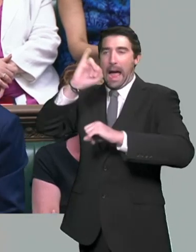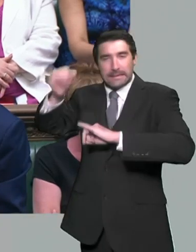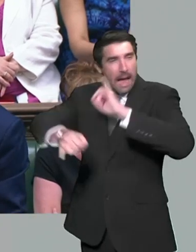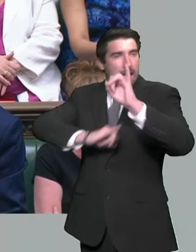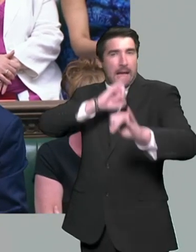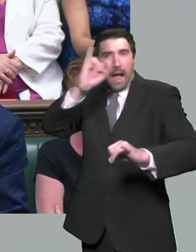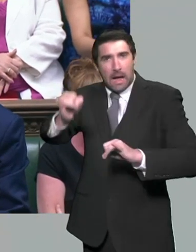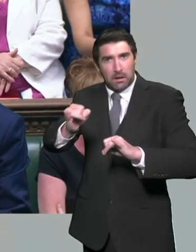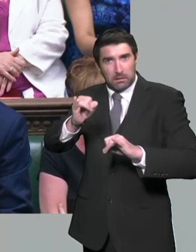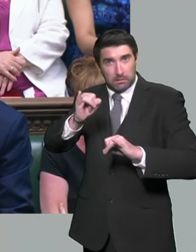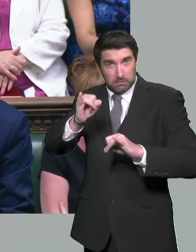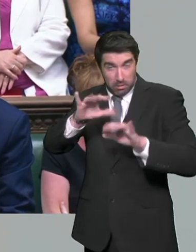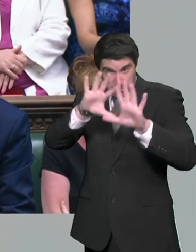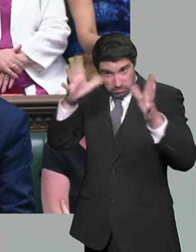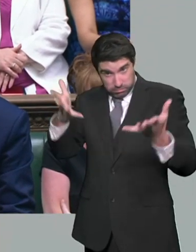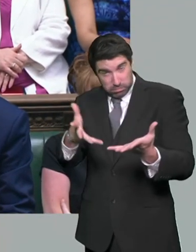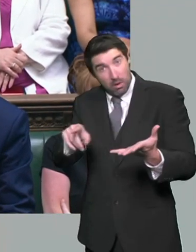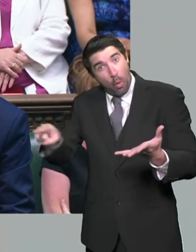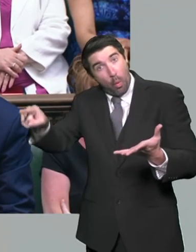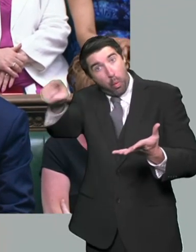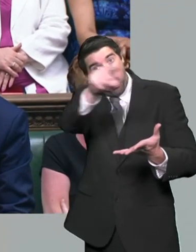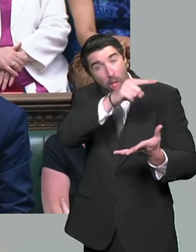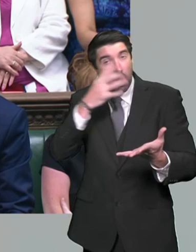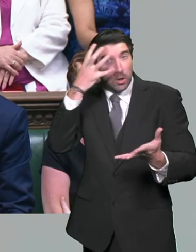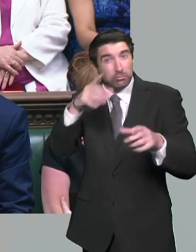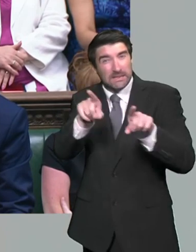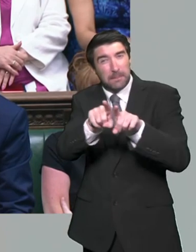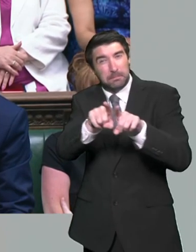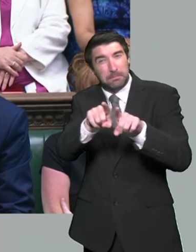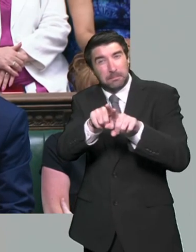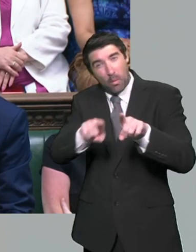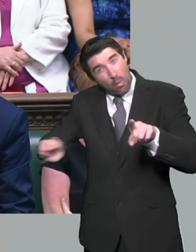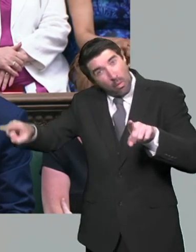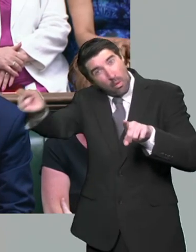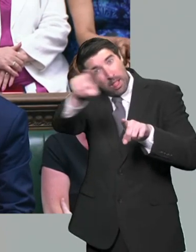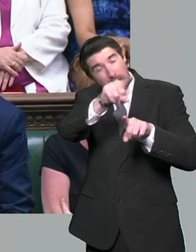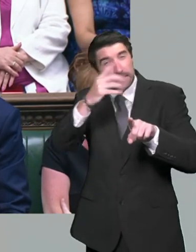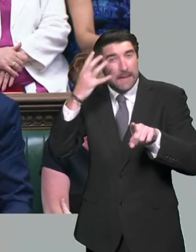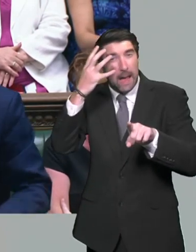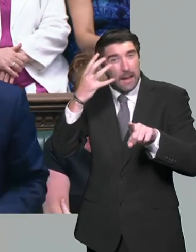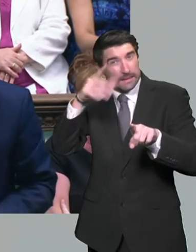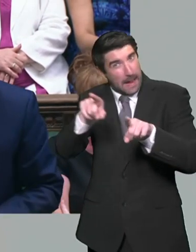Britain is not under crippling economic sanctions like Russia.